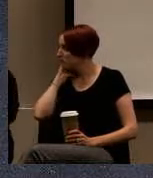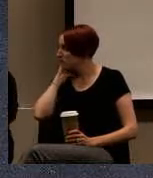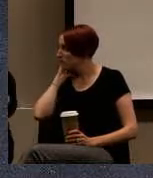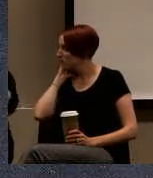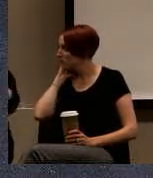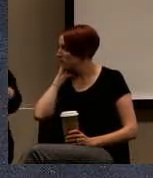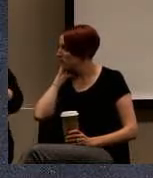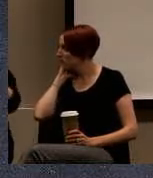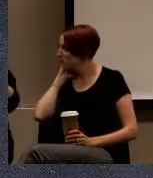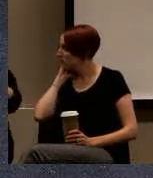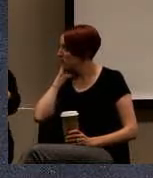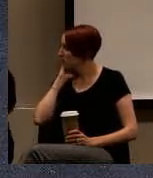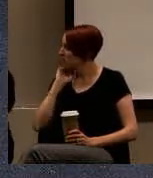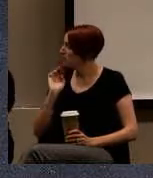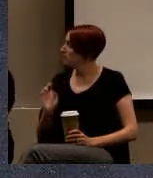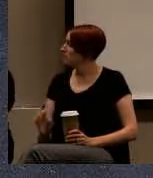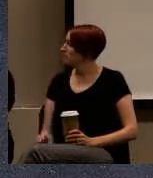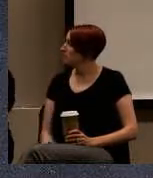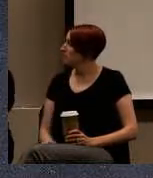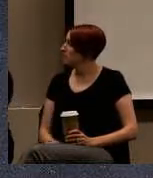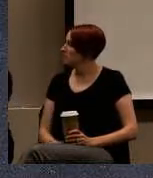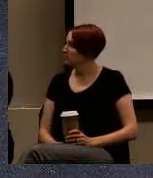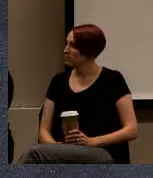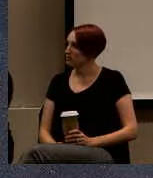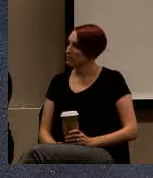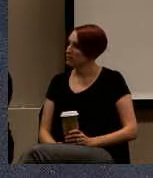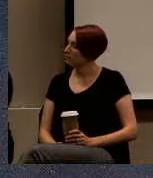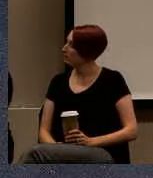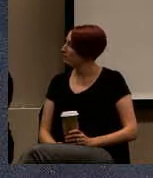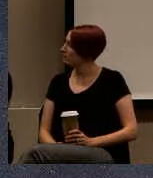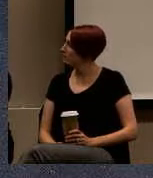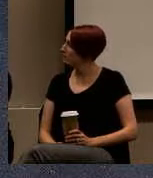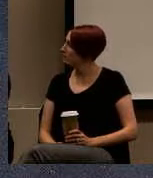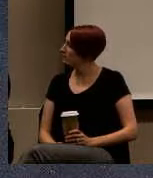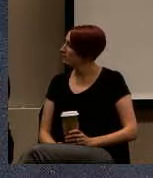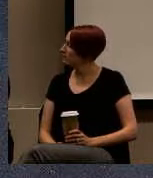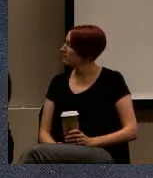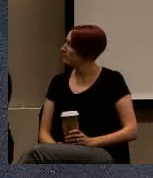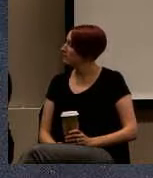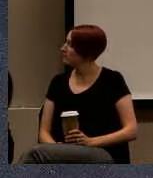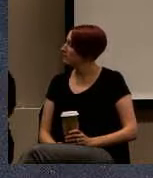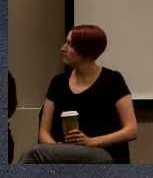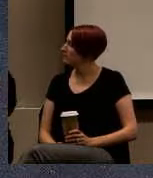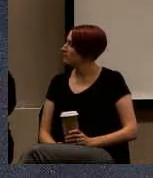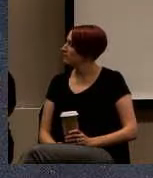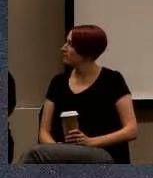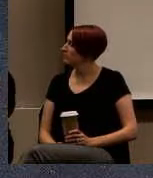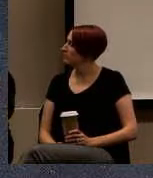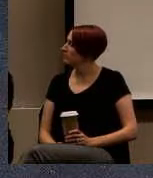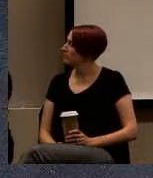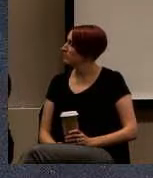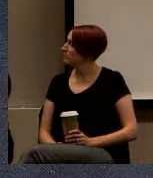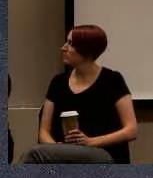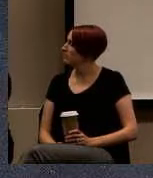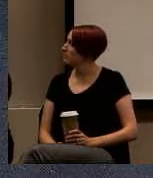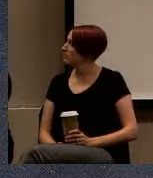So you know, we do work with the states and local municipalities encouraging them to, when they are